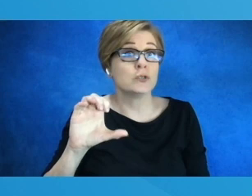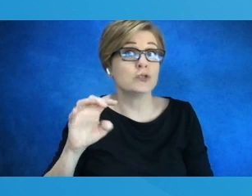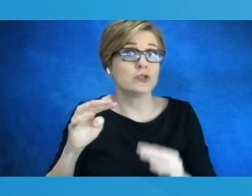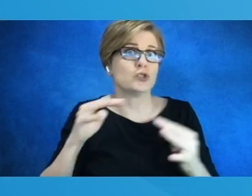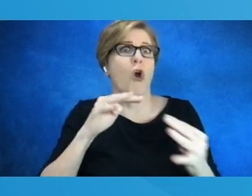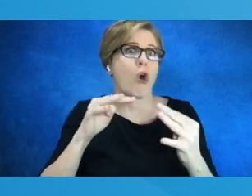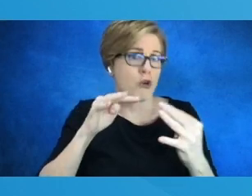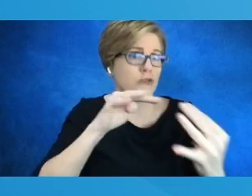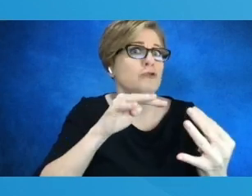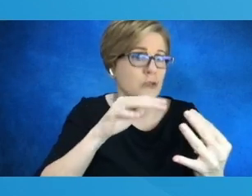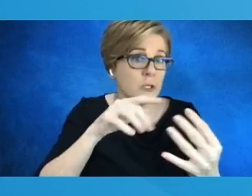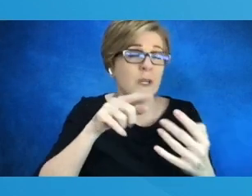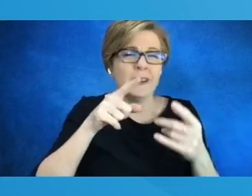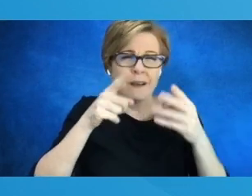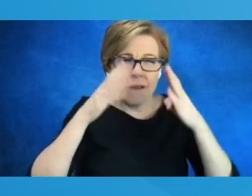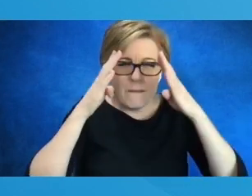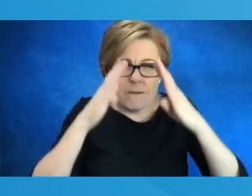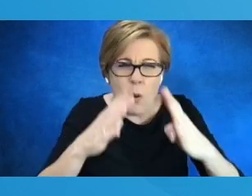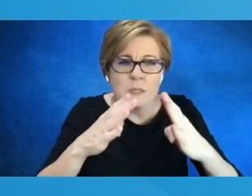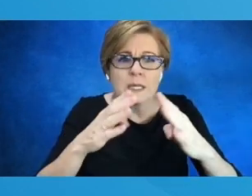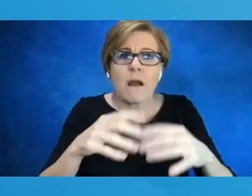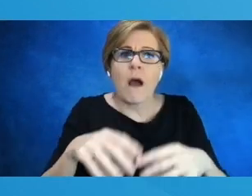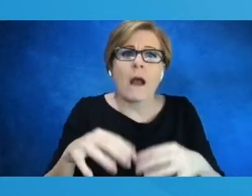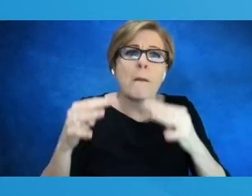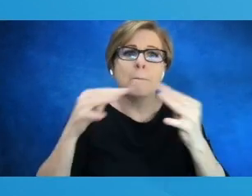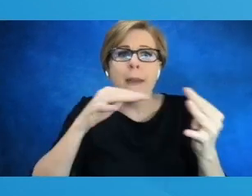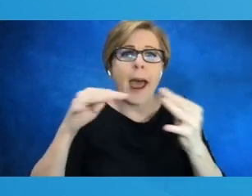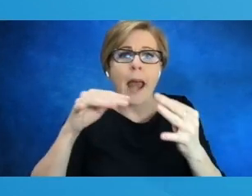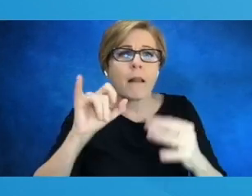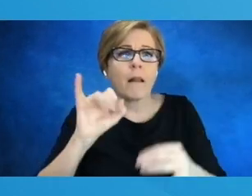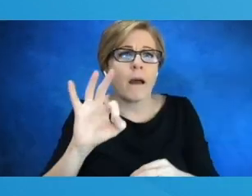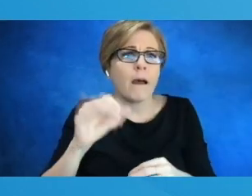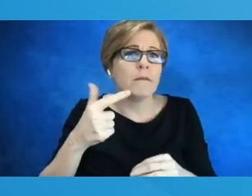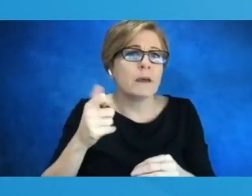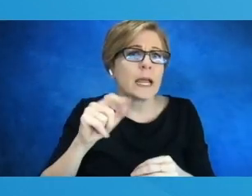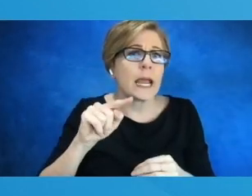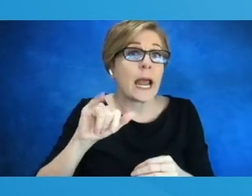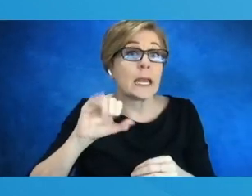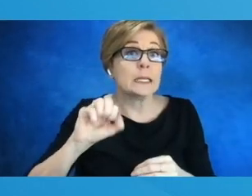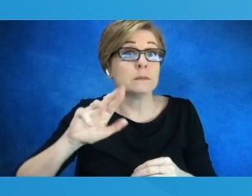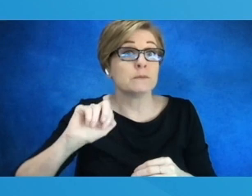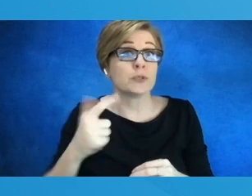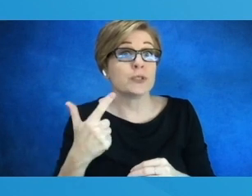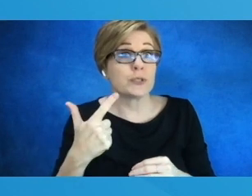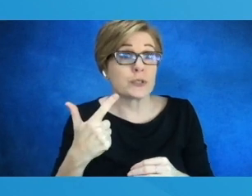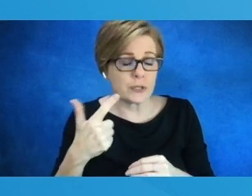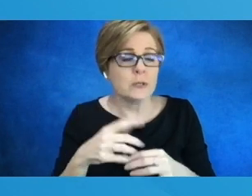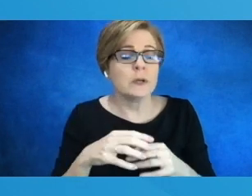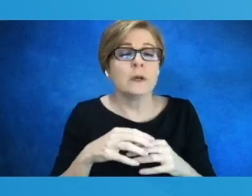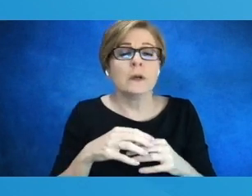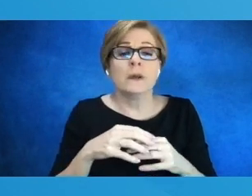to kind of create a conversation today about how we tell and remember stories.